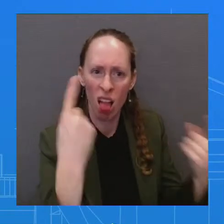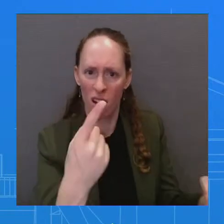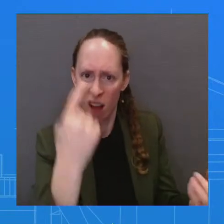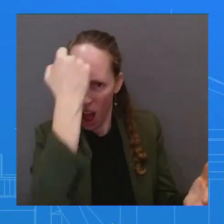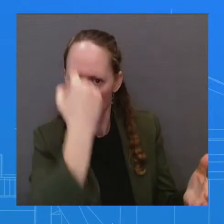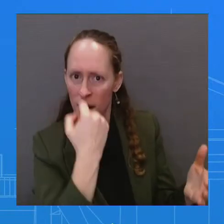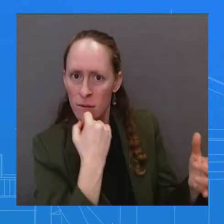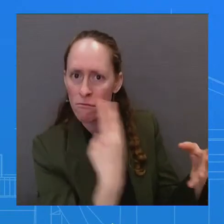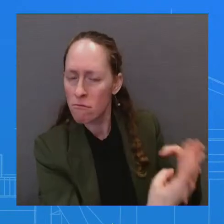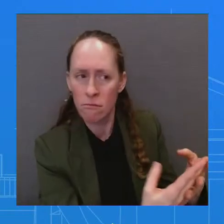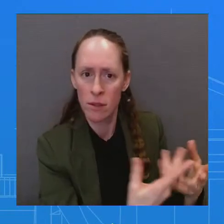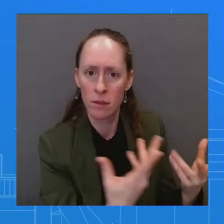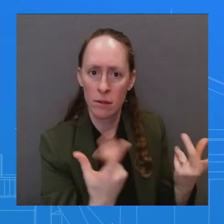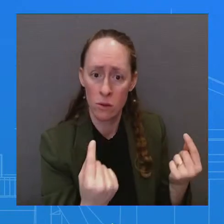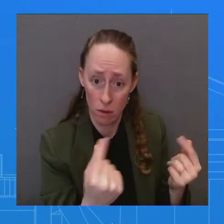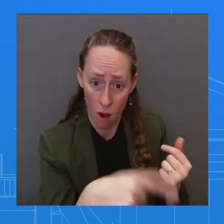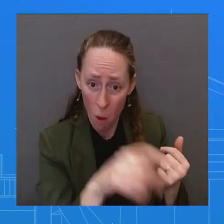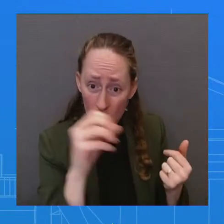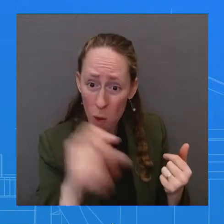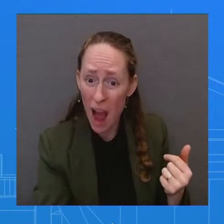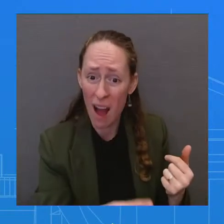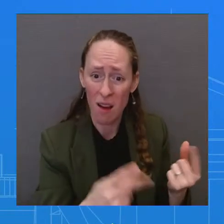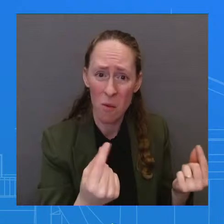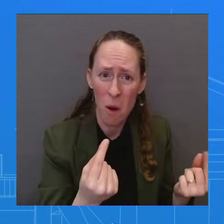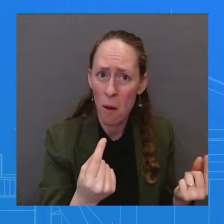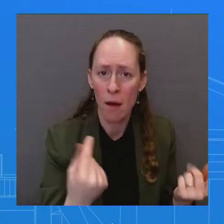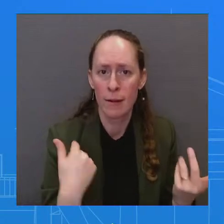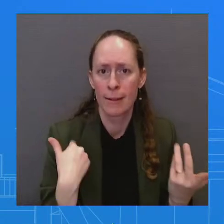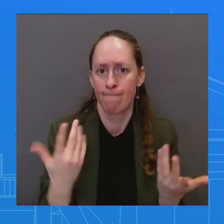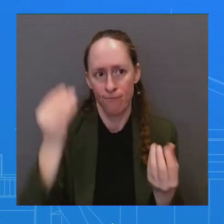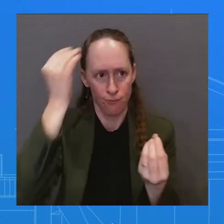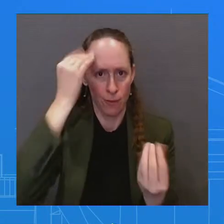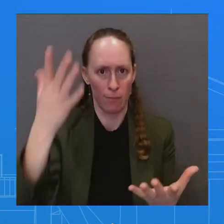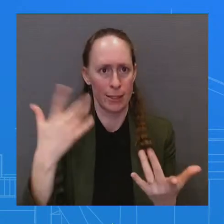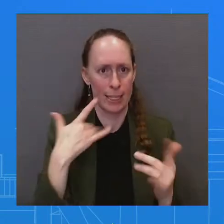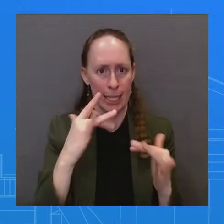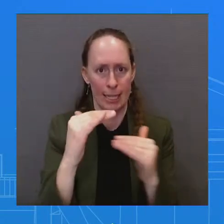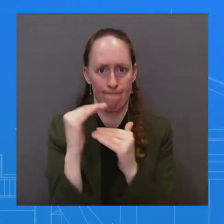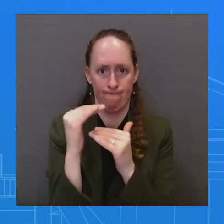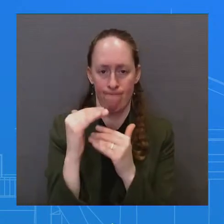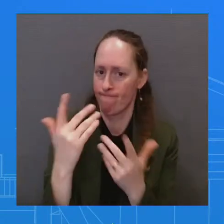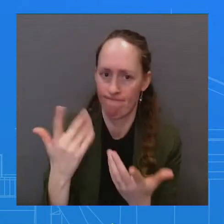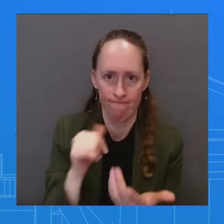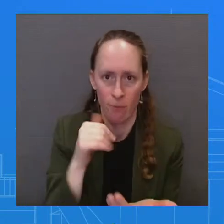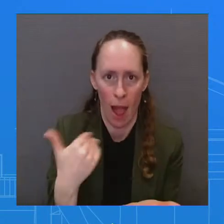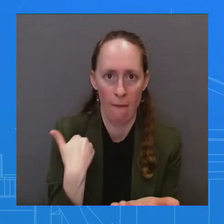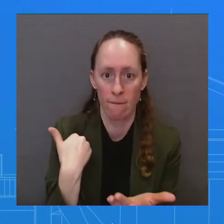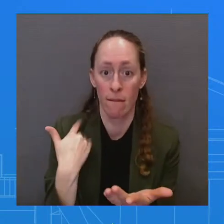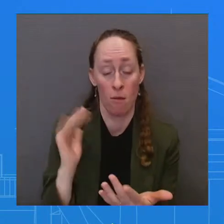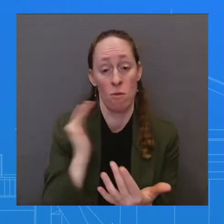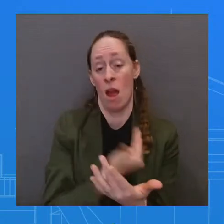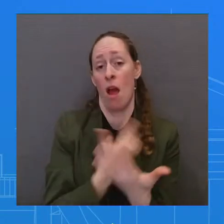I think they're all -- the main priority is to get them the medical care that they need -- we have to assume that they have medical needs,